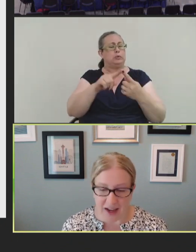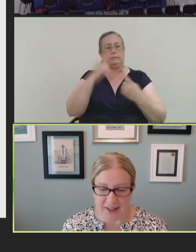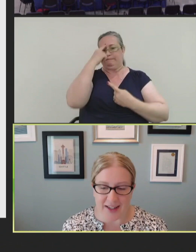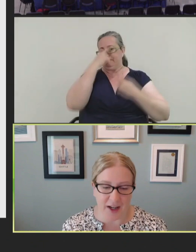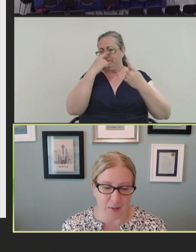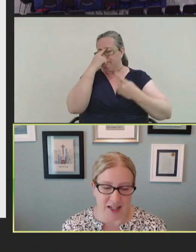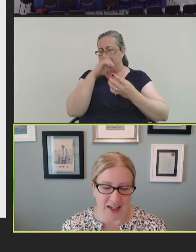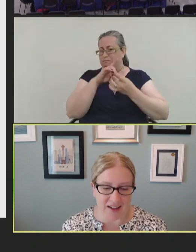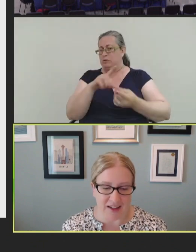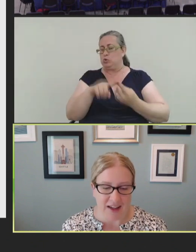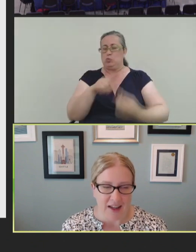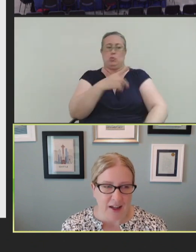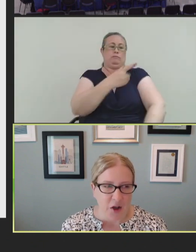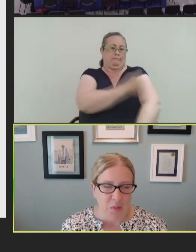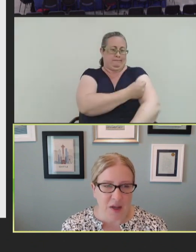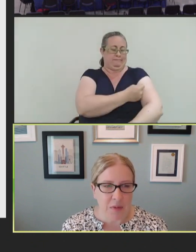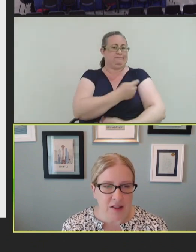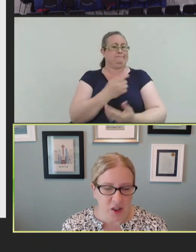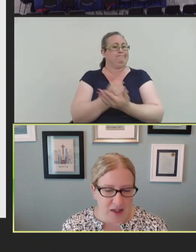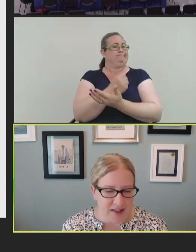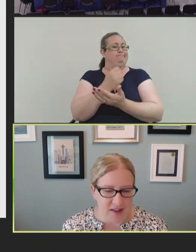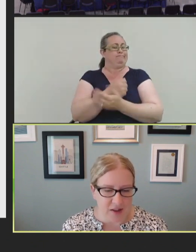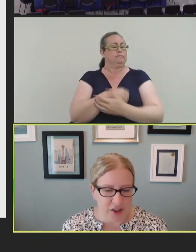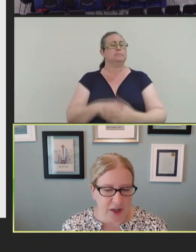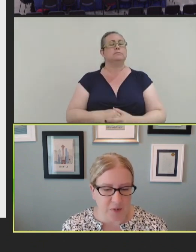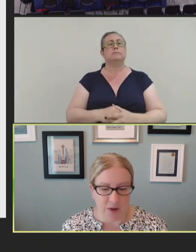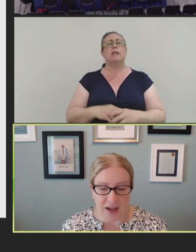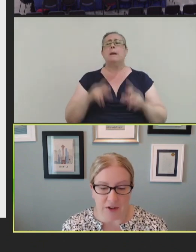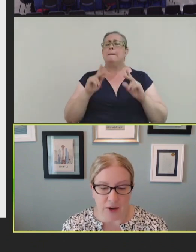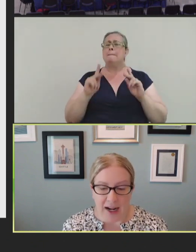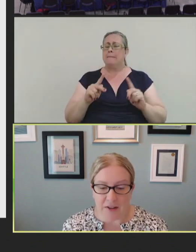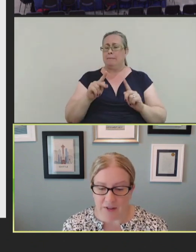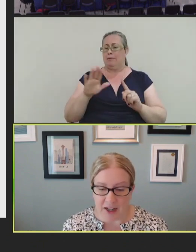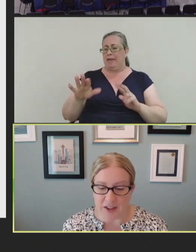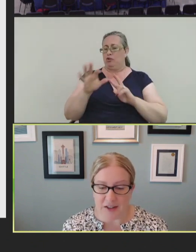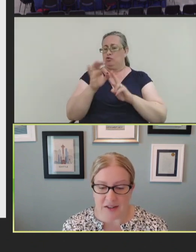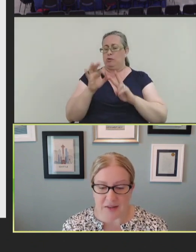vaccine uptake. People's choices are shaped by a variety of factors,